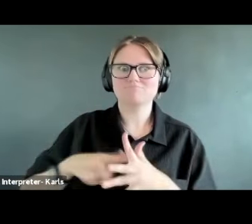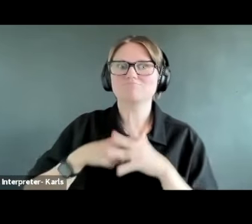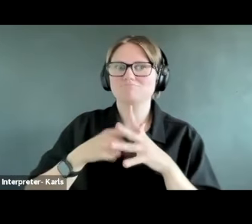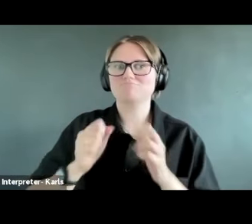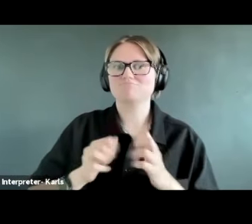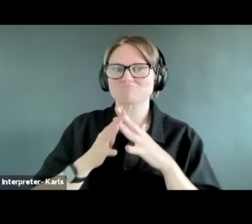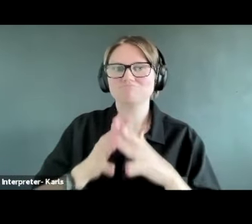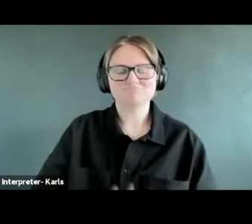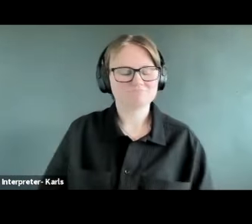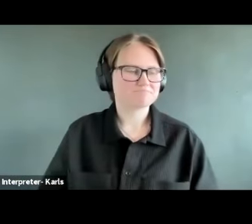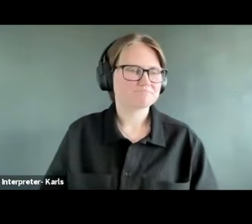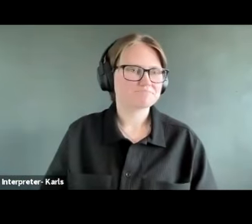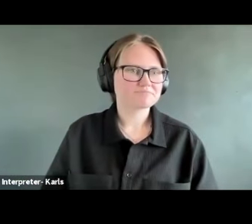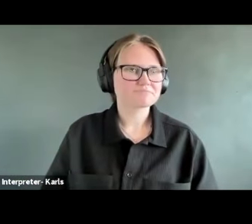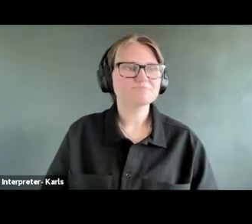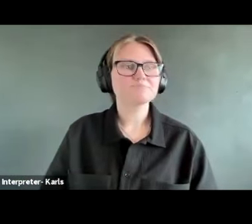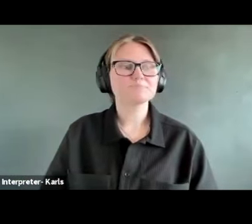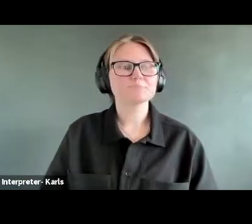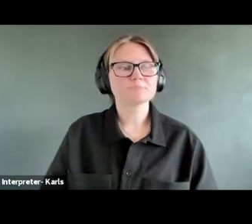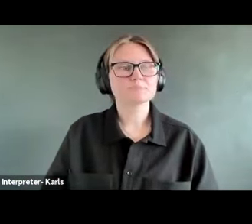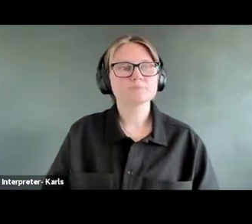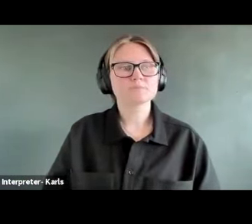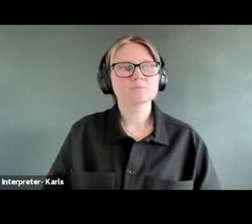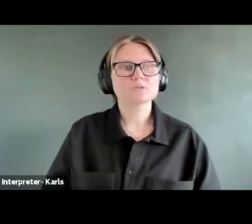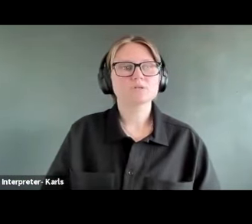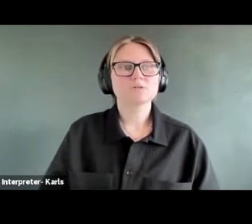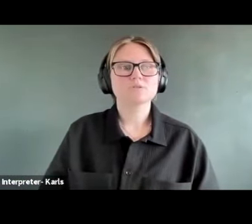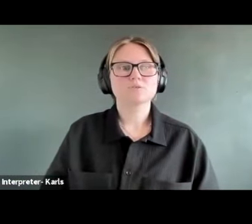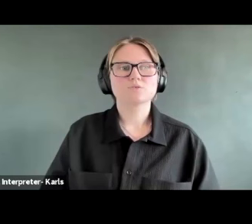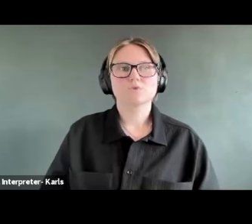oh my journey to becoming a lactation consultant was